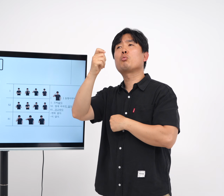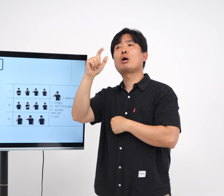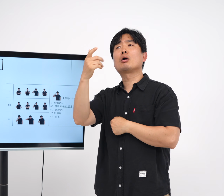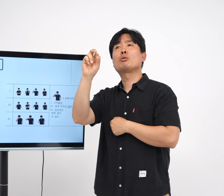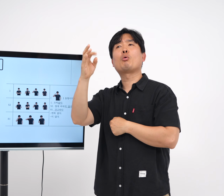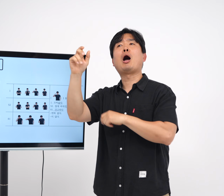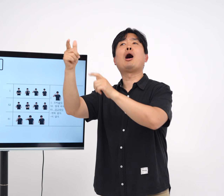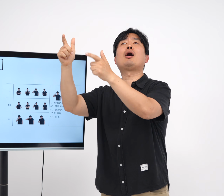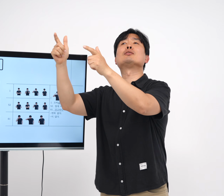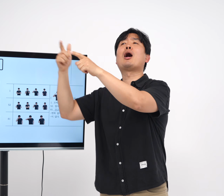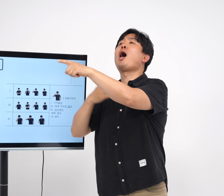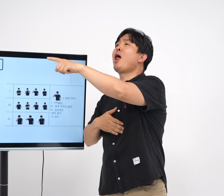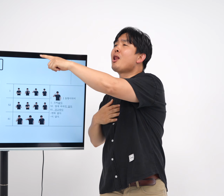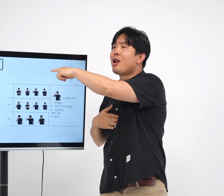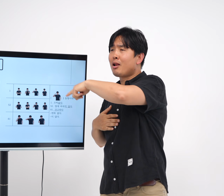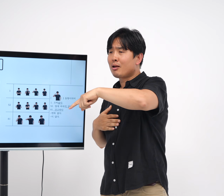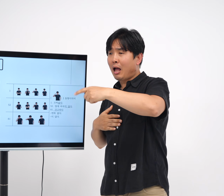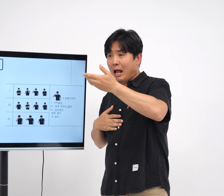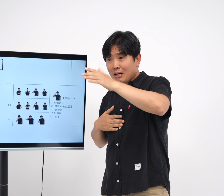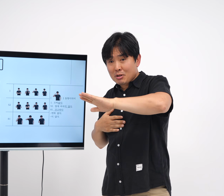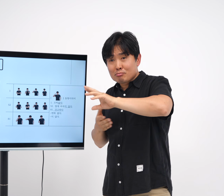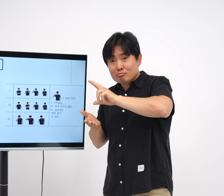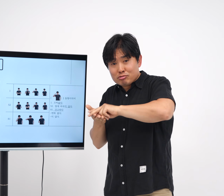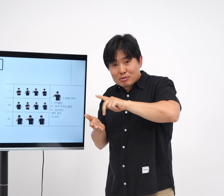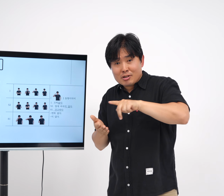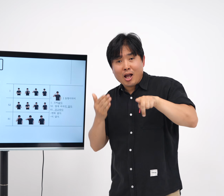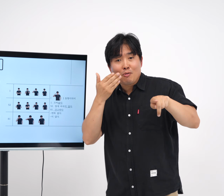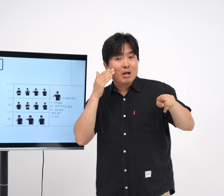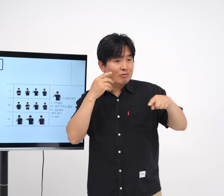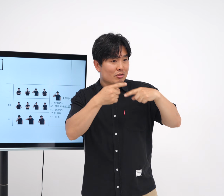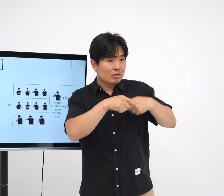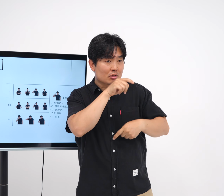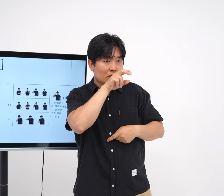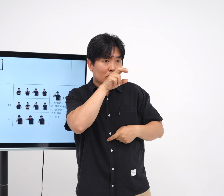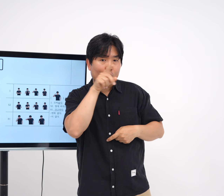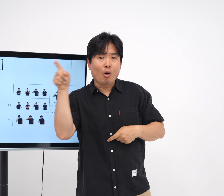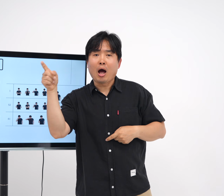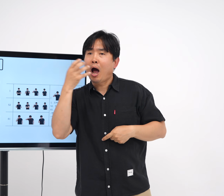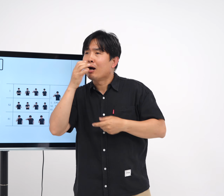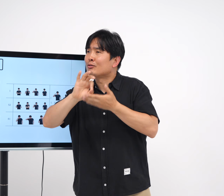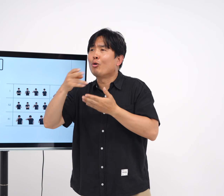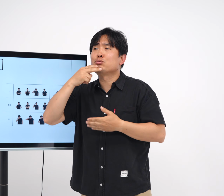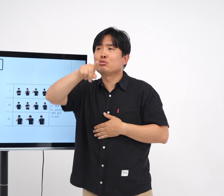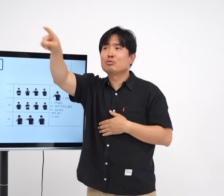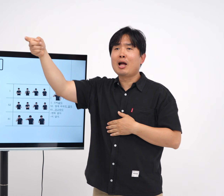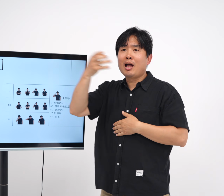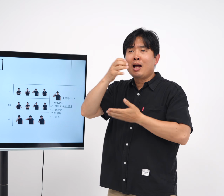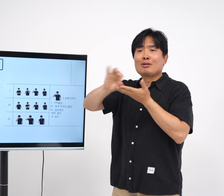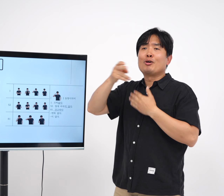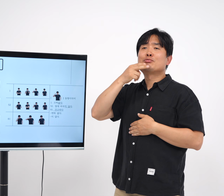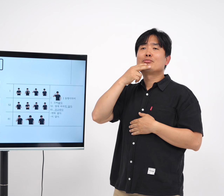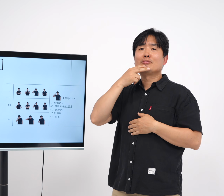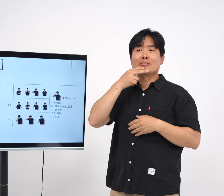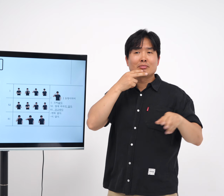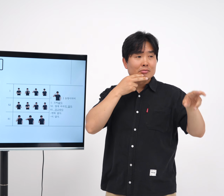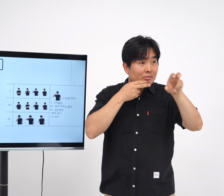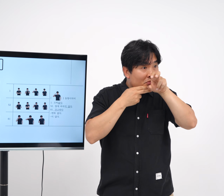this an idiom. On the other hand, since there is no expression using 'rat' in Korean,